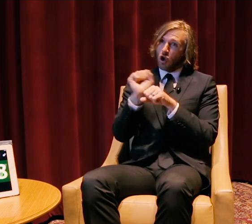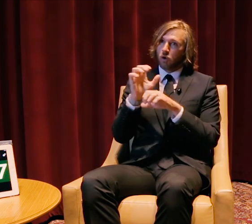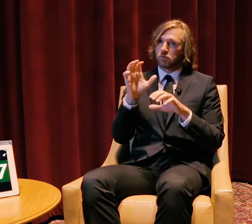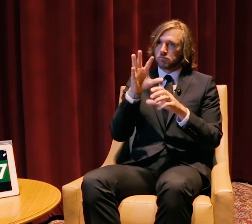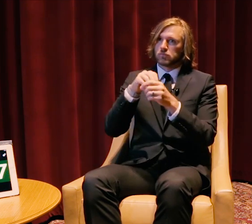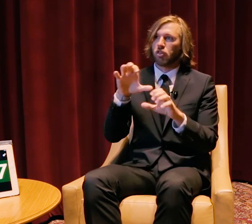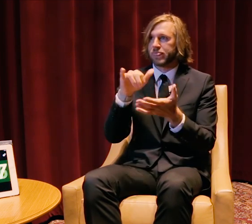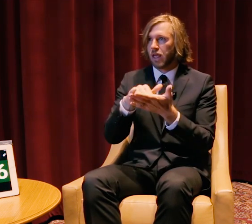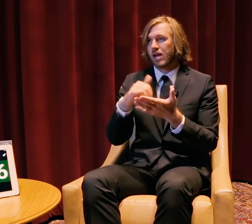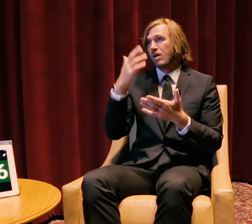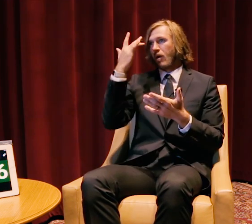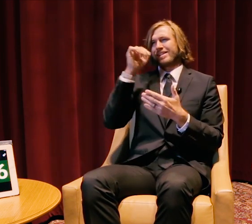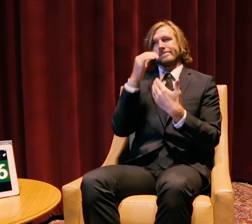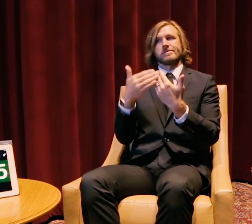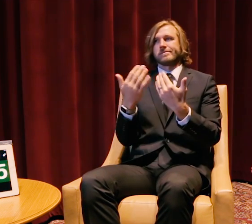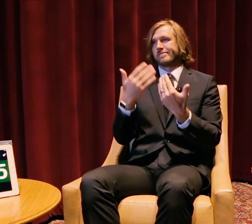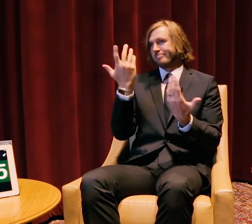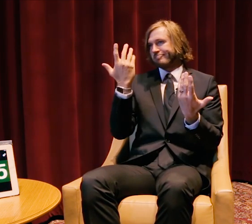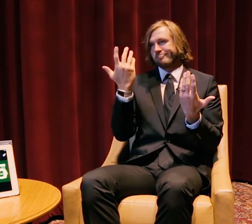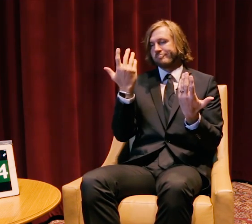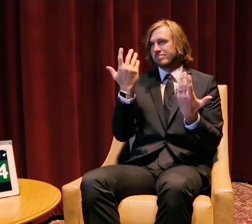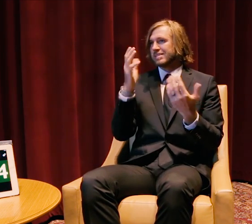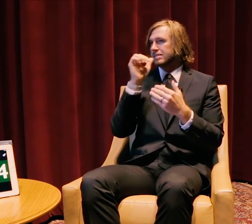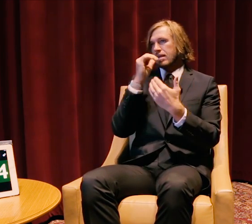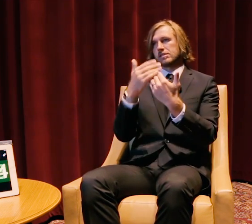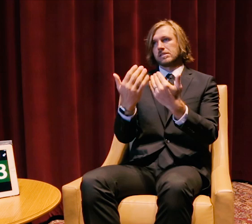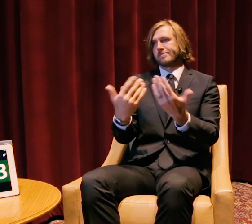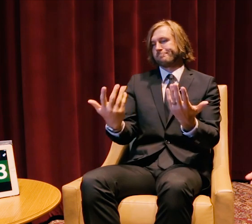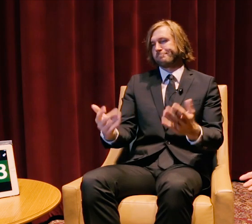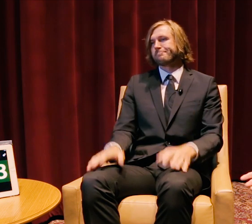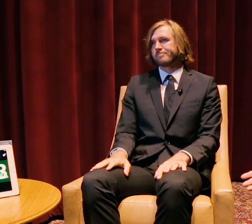because, it is not easy. It is not easy.